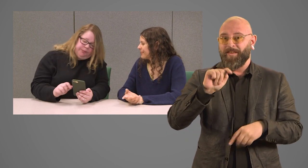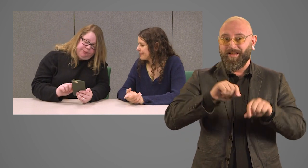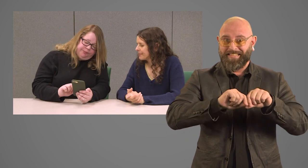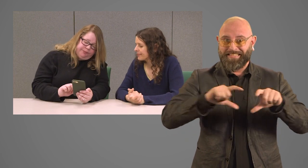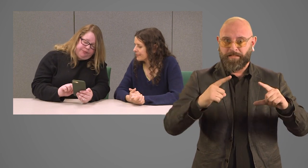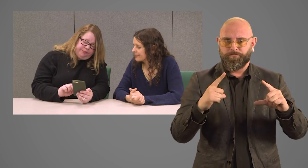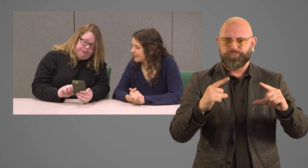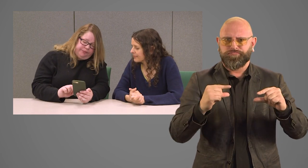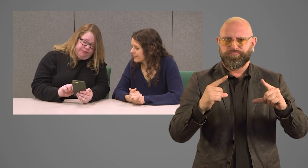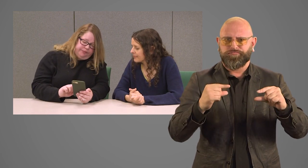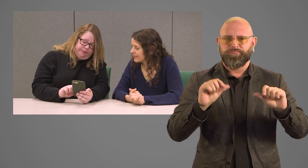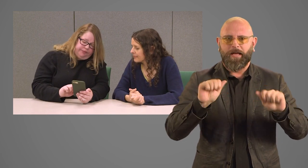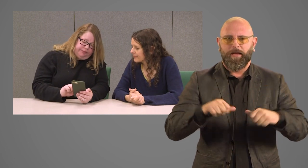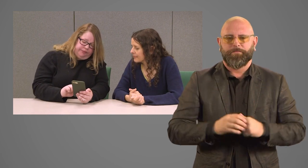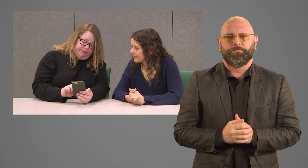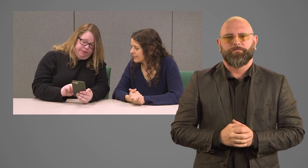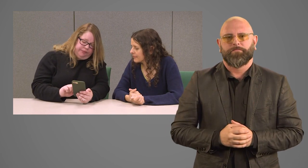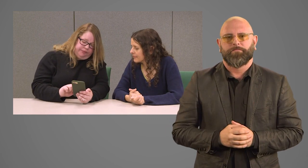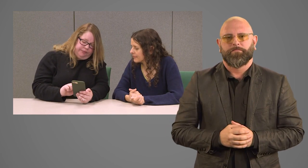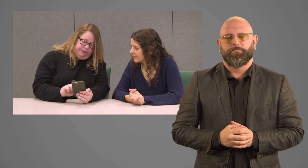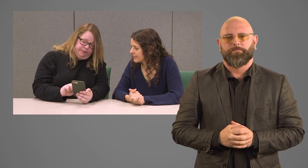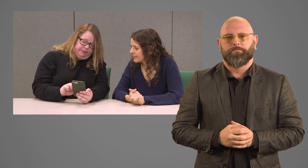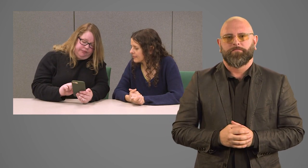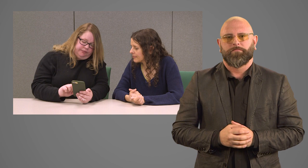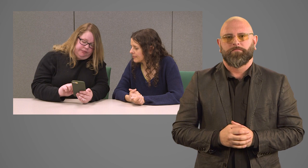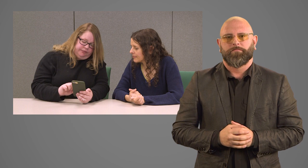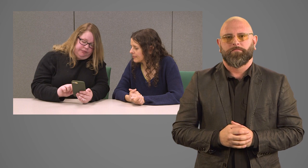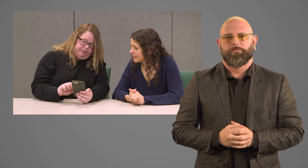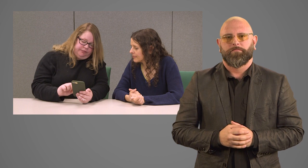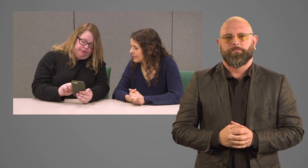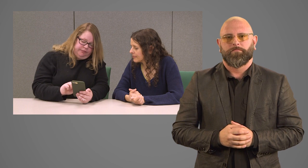type font, and increase the font size.